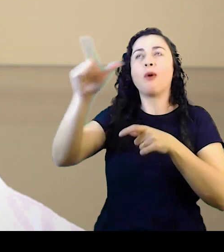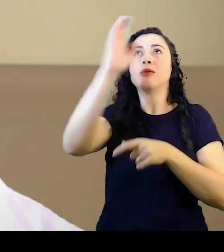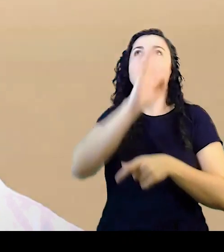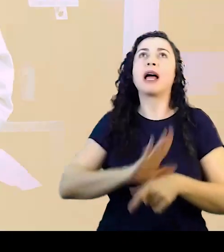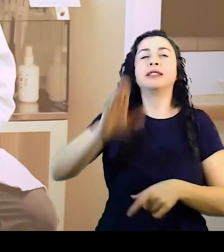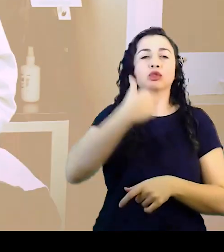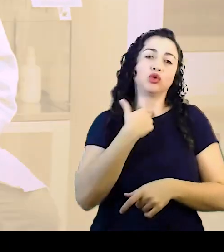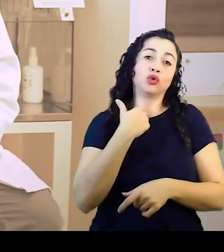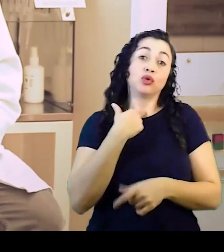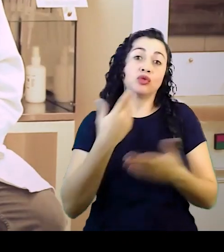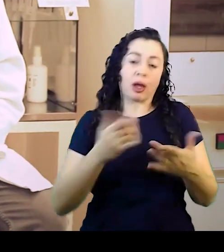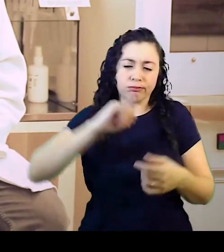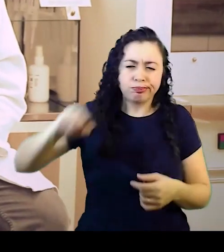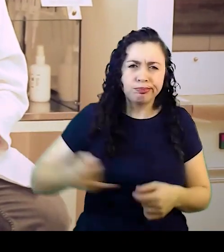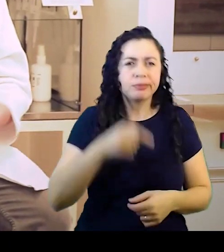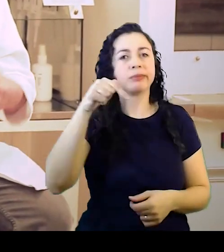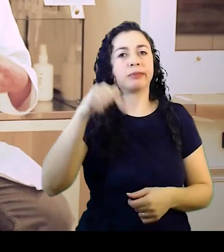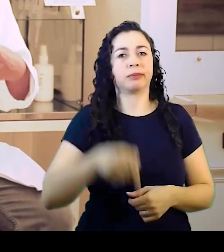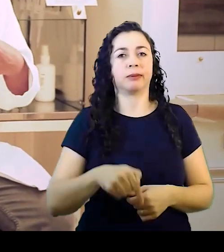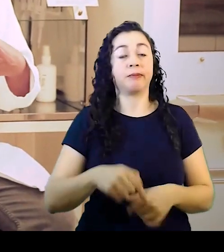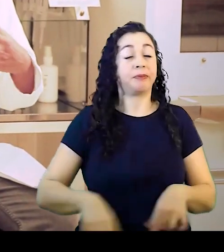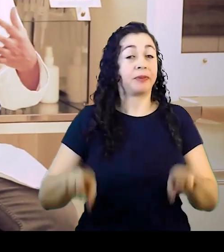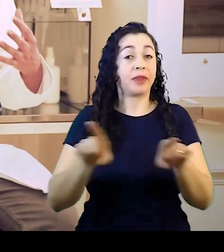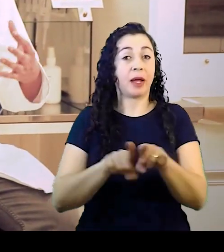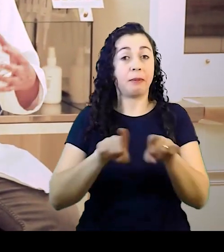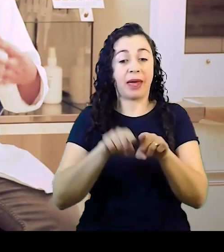In addition, this study will have a heavy part of data analysis